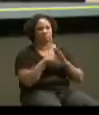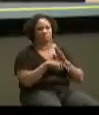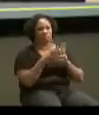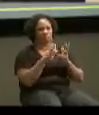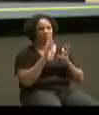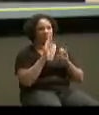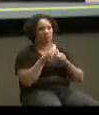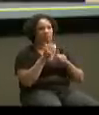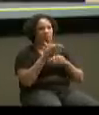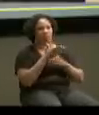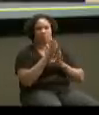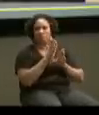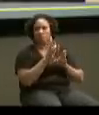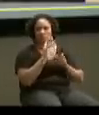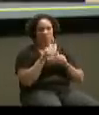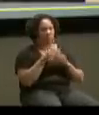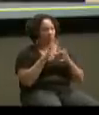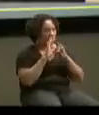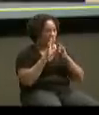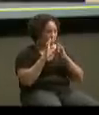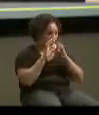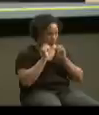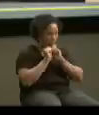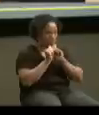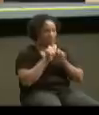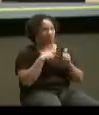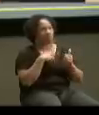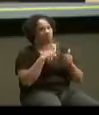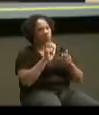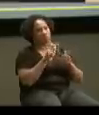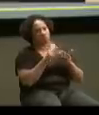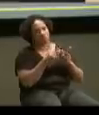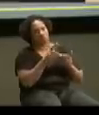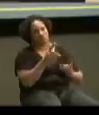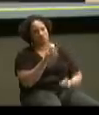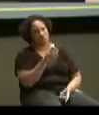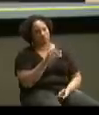IS TO TALK A LITTLE BIT MORE -- I KNOW WE TALKED ABOUT THE